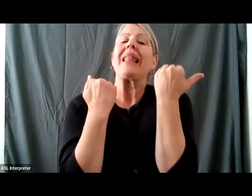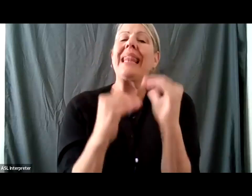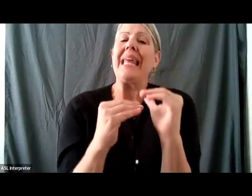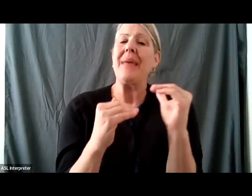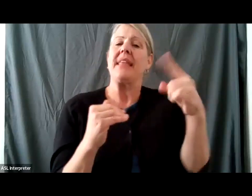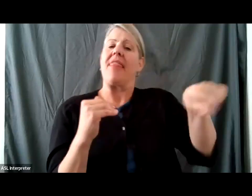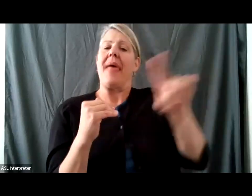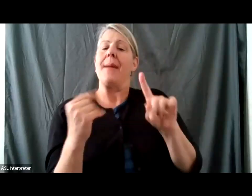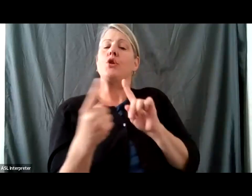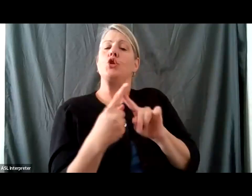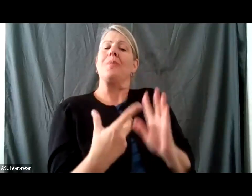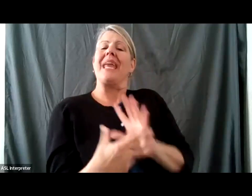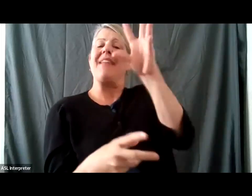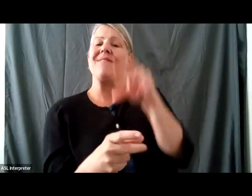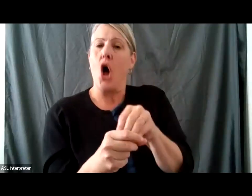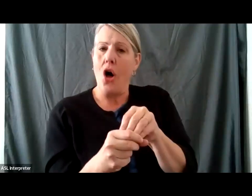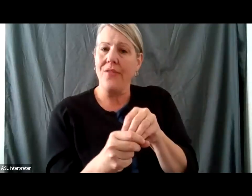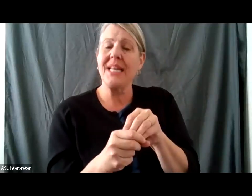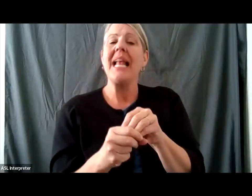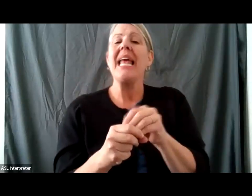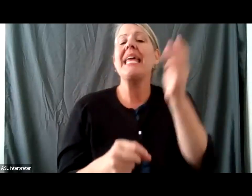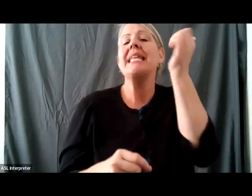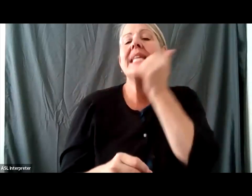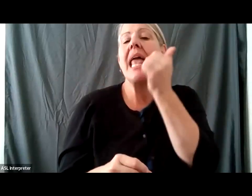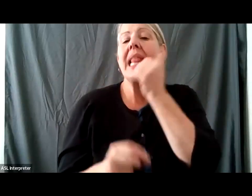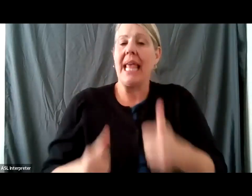activities or manage their own activities of daily living.